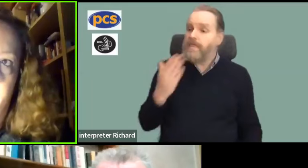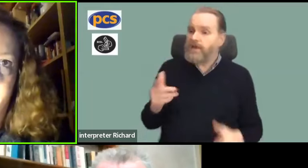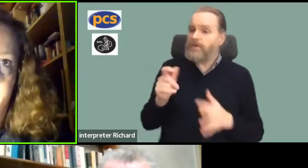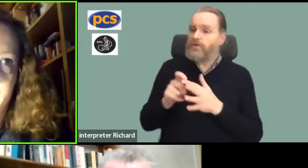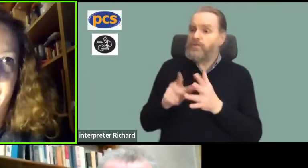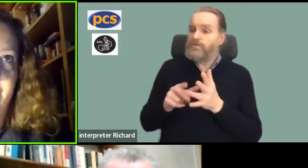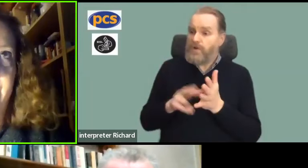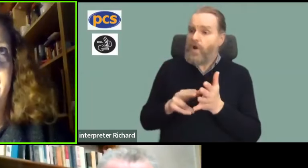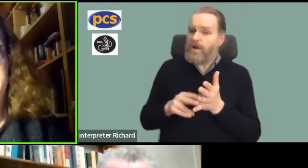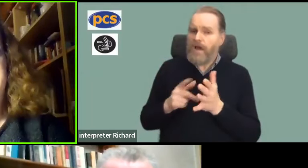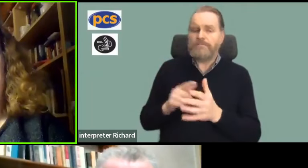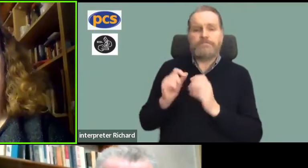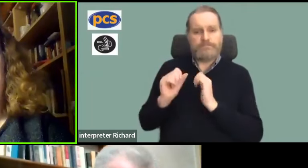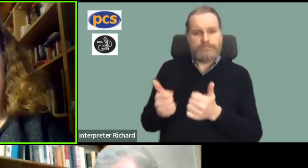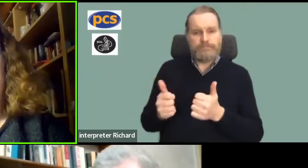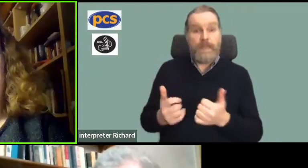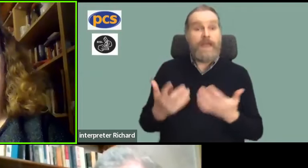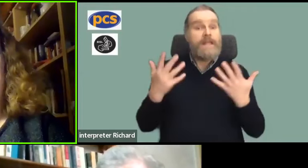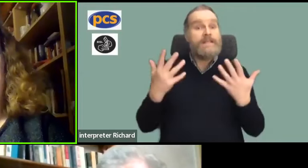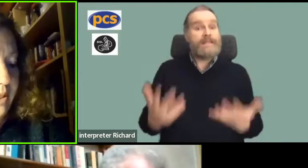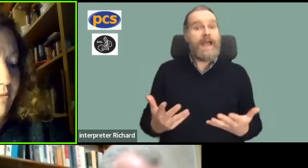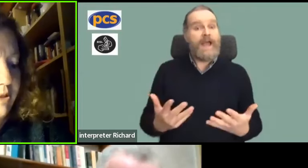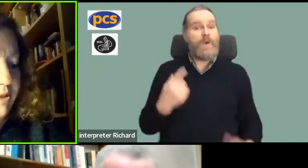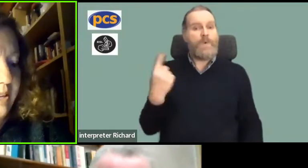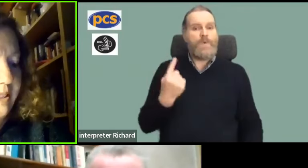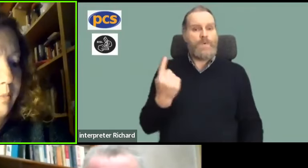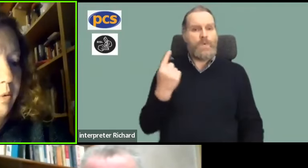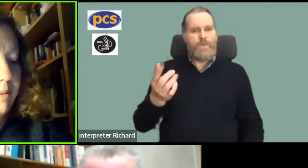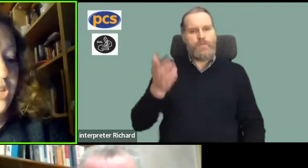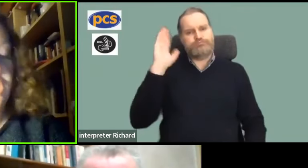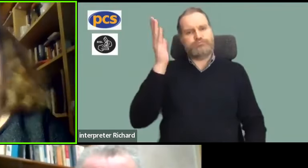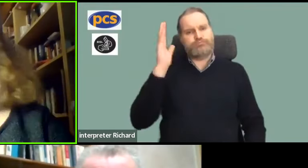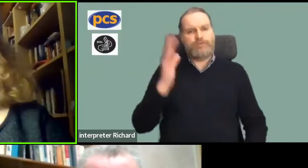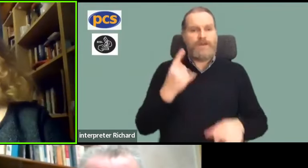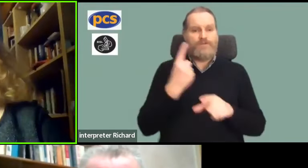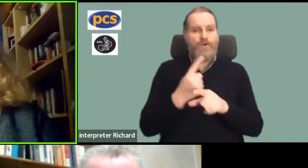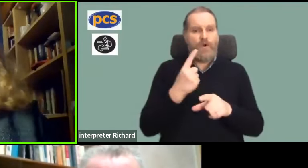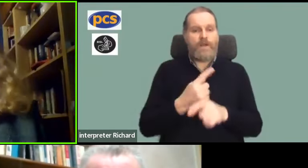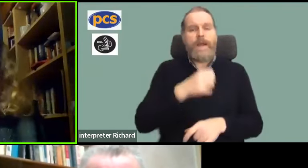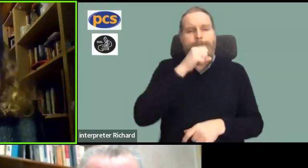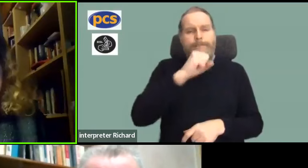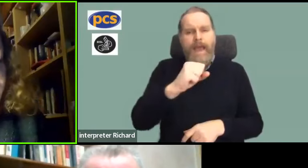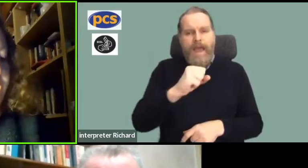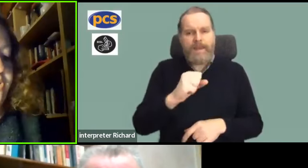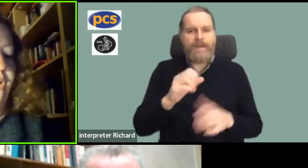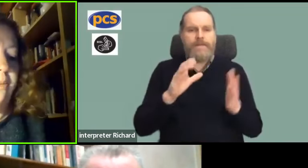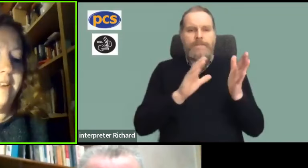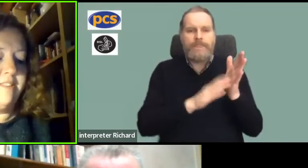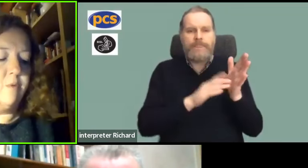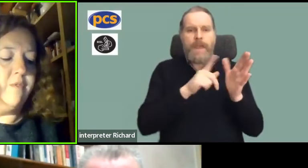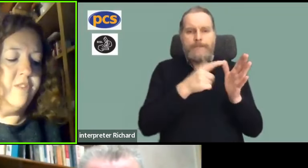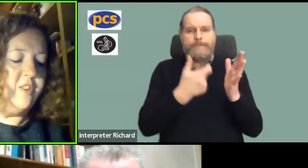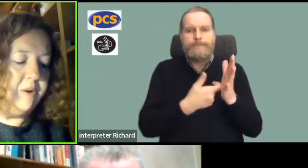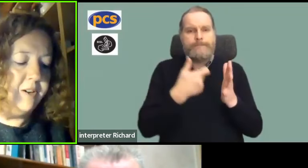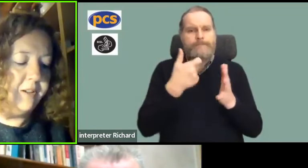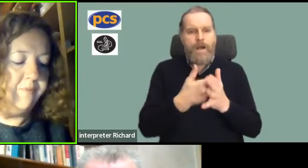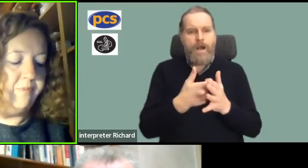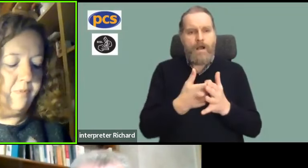through that a little little bit. I'm gonna hand over to my I'm gonna hand over to my mom's mark's gonna give us a bit of But we are with everything and then we'll make sure got plenty